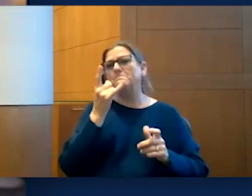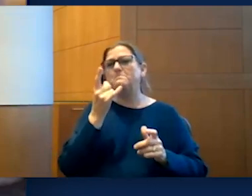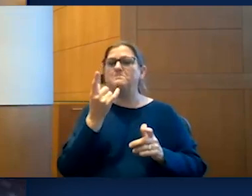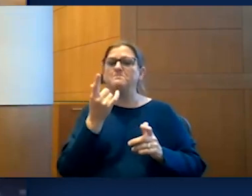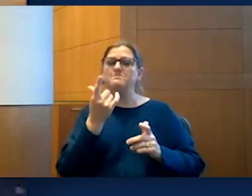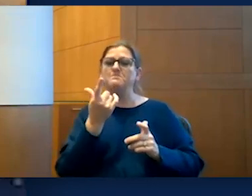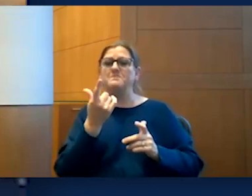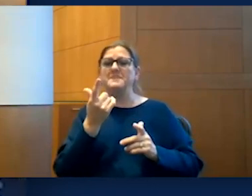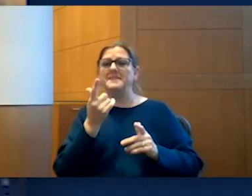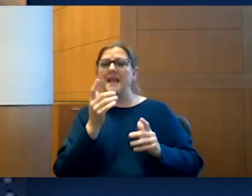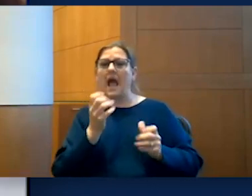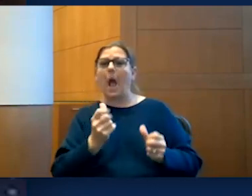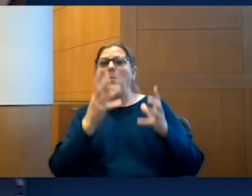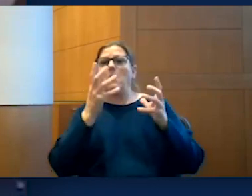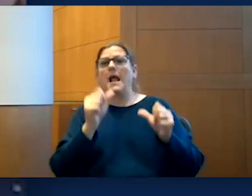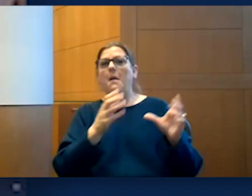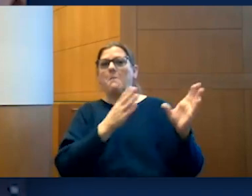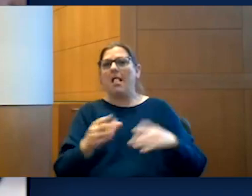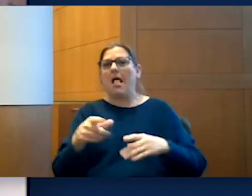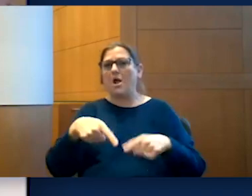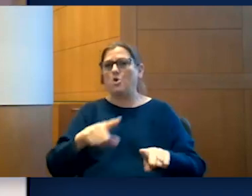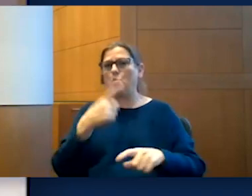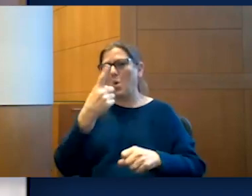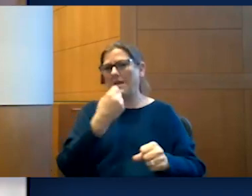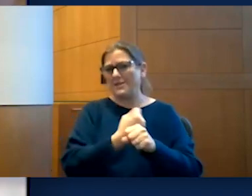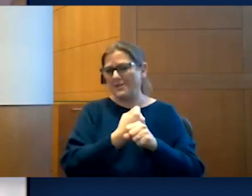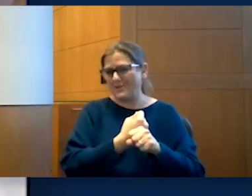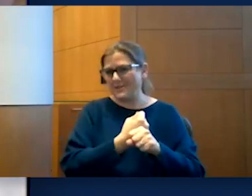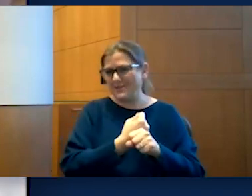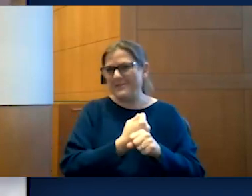Yes?